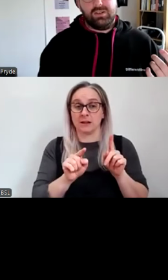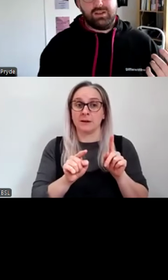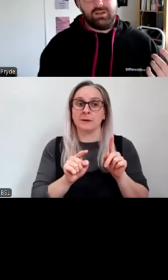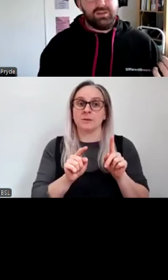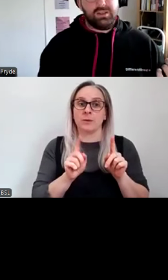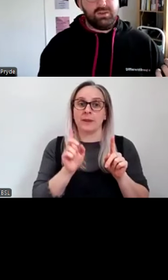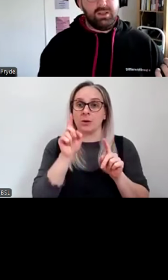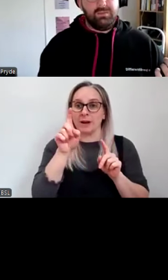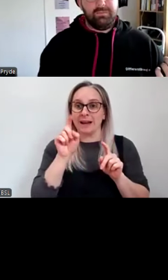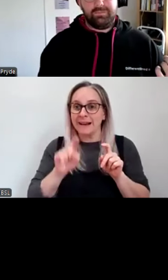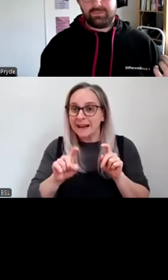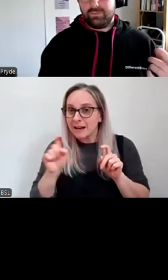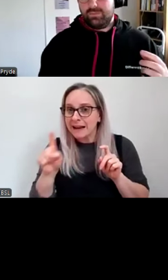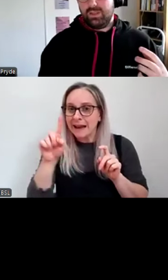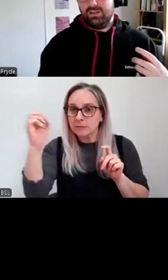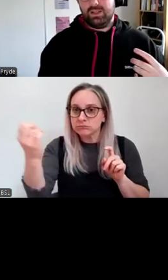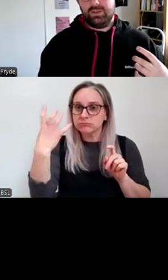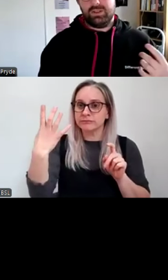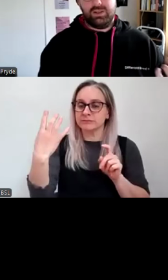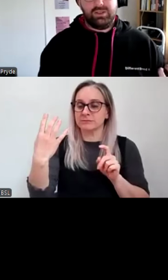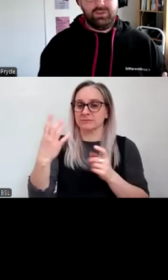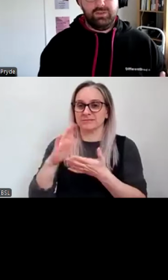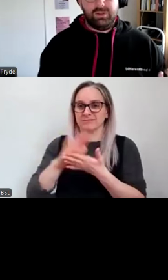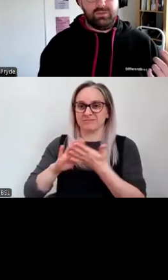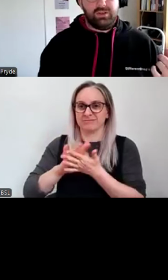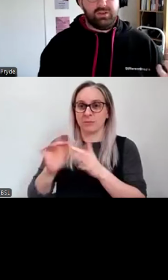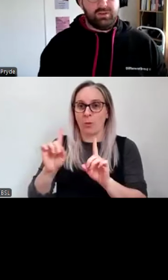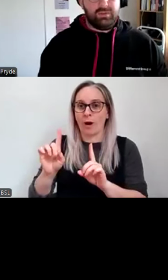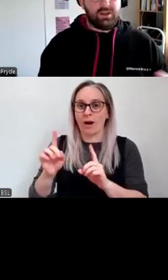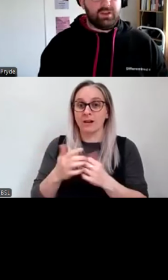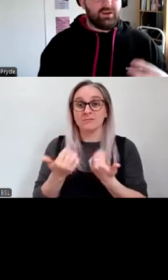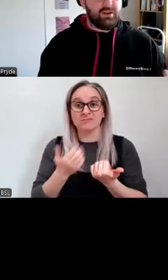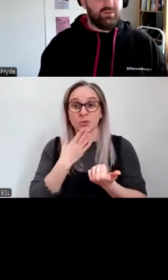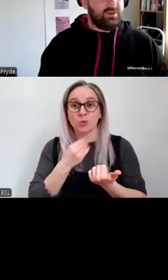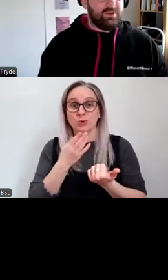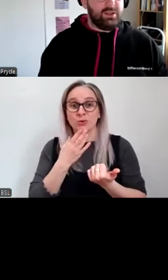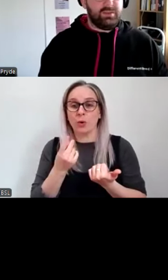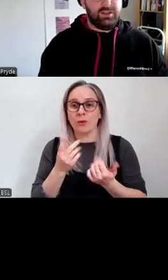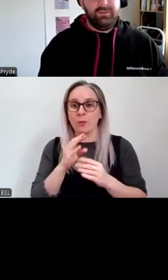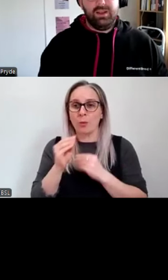You can click them to see what they mean, which is quite useful when you're figuring out what needs to be done.